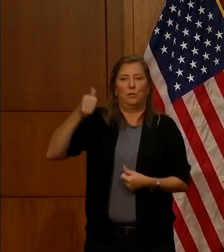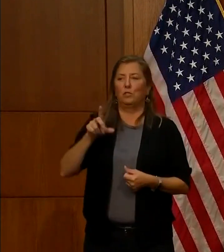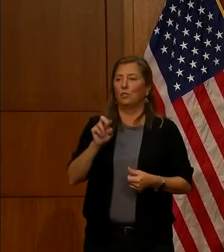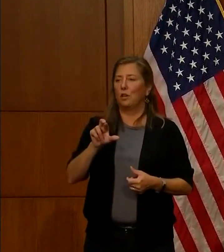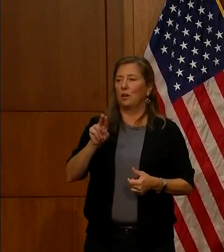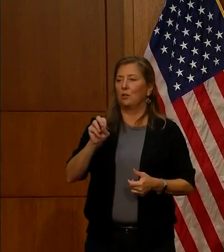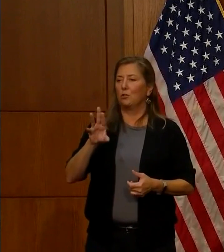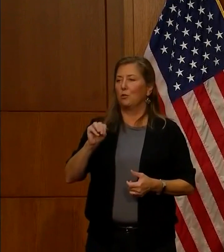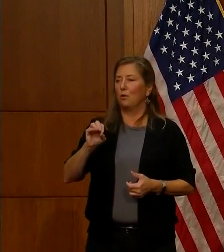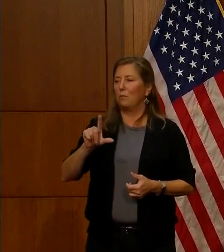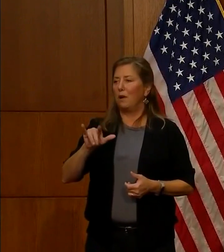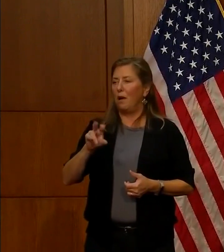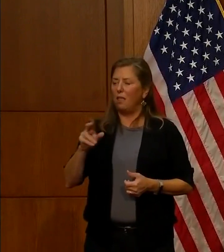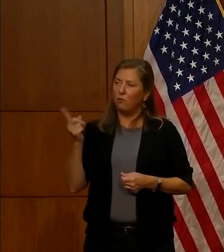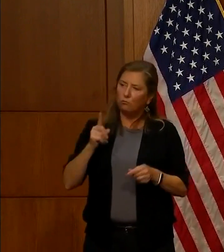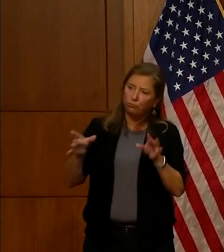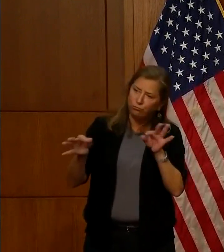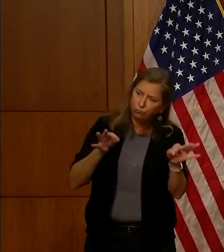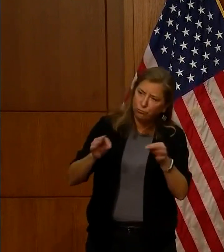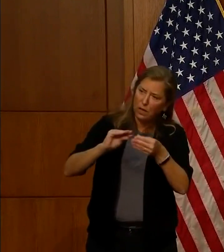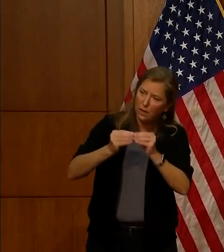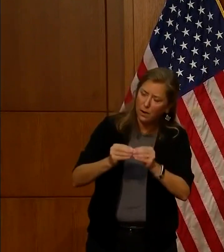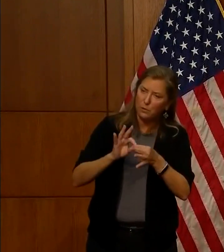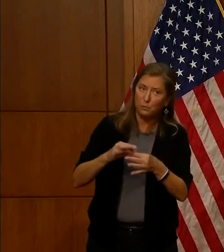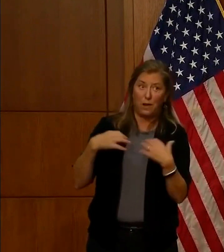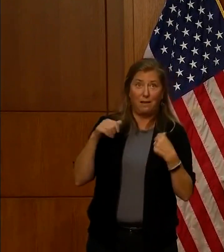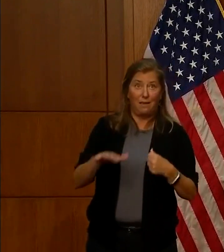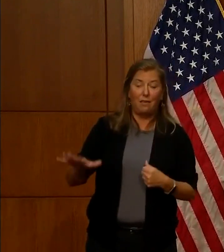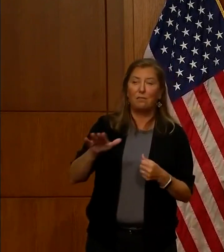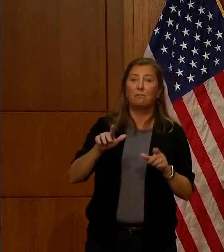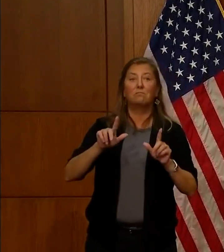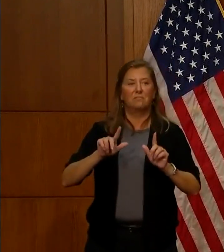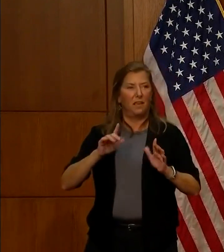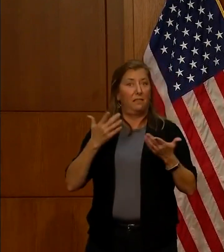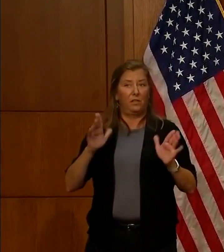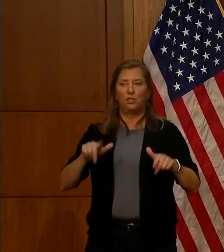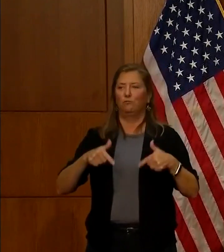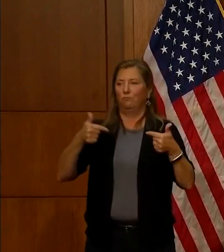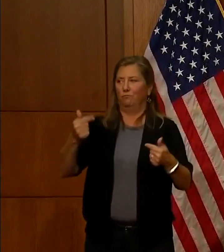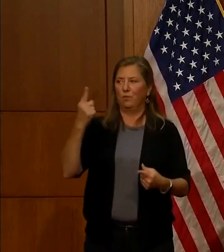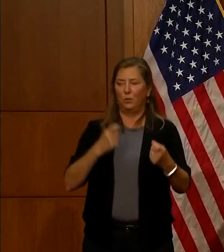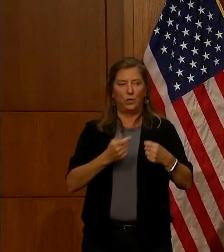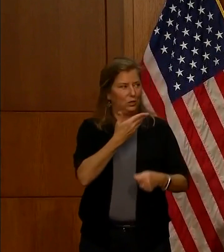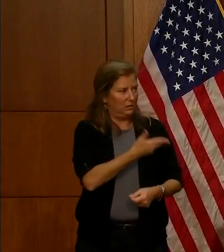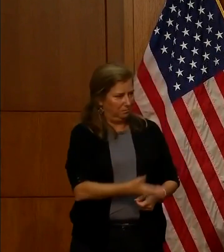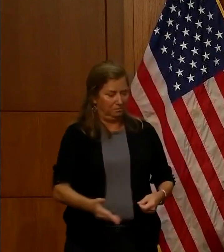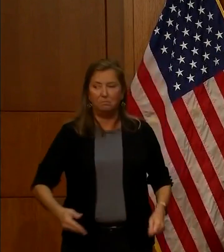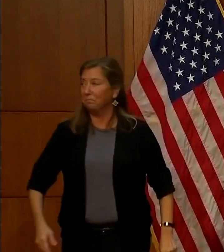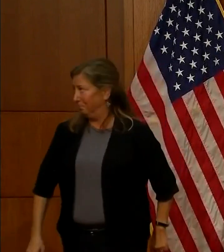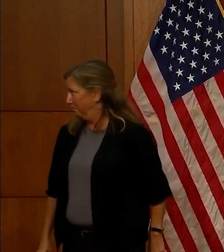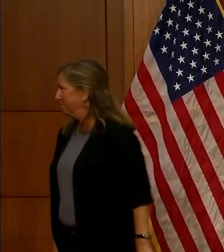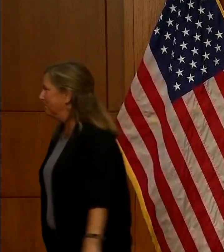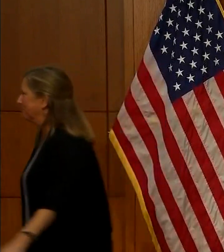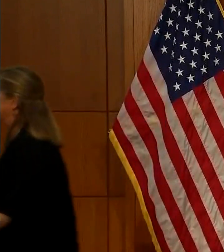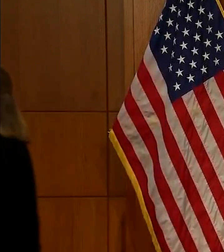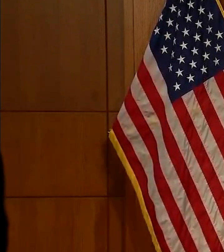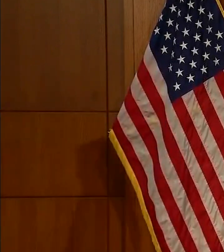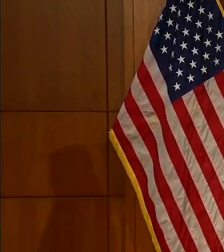HEALTH COMMISSIONER DR NORM OLIVER TO GIVE A MORE DETAILED UPDATE ON OUR HEALTH DATA AND THEN WE WILL BE GLAD TO TAKE